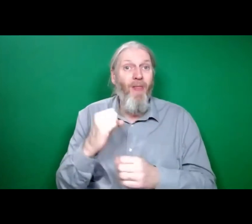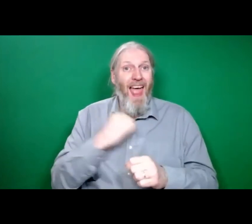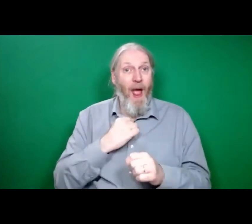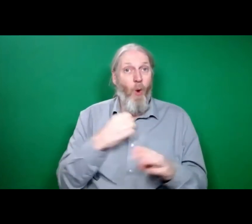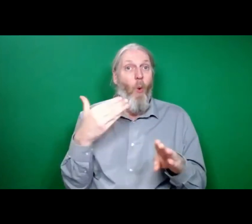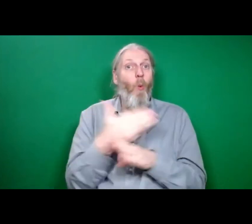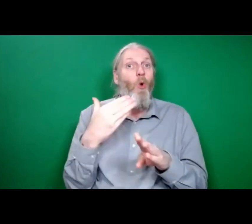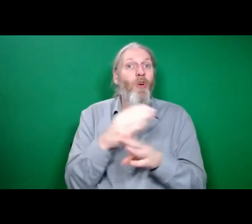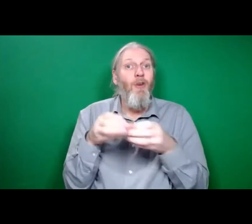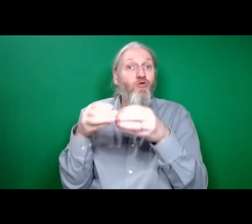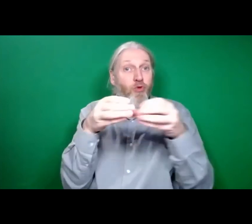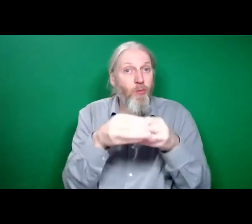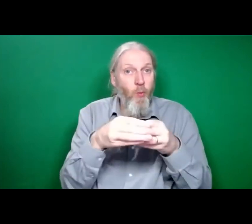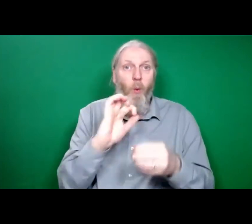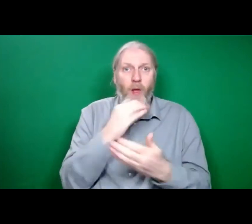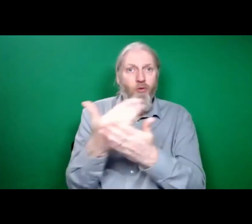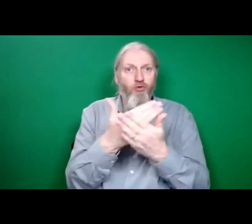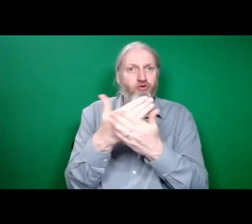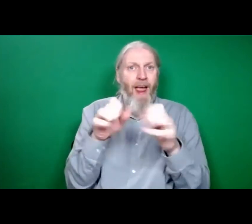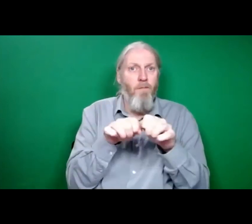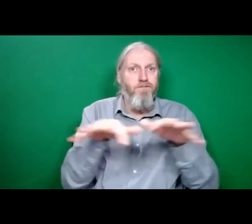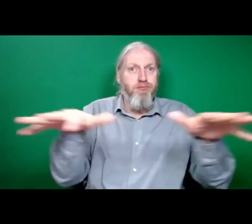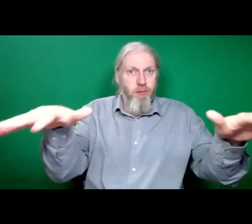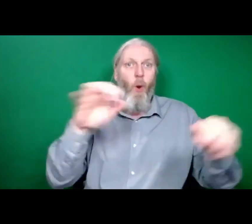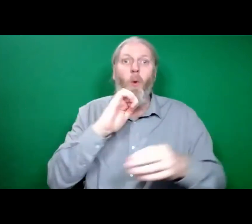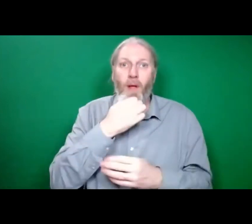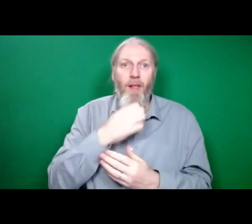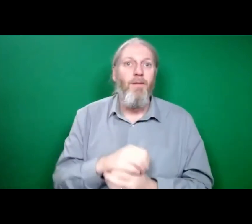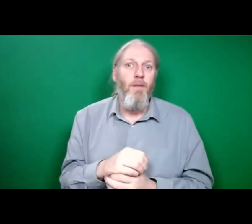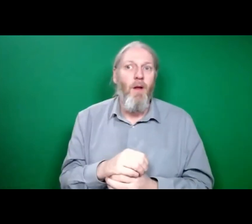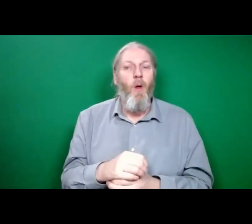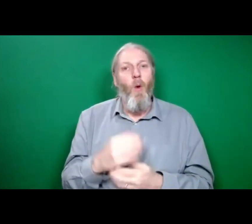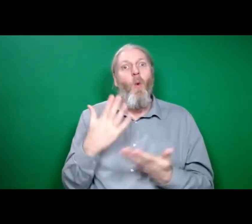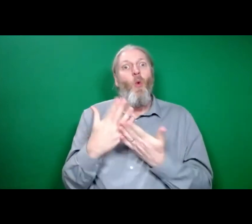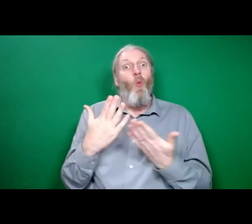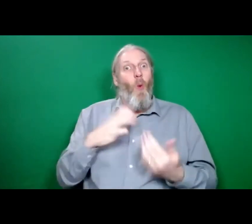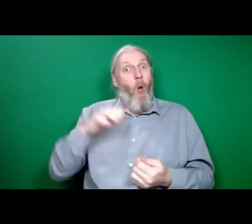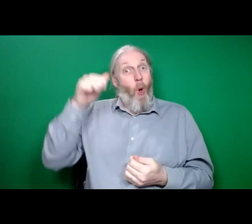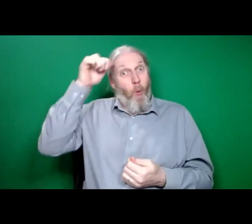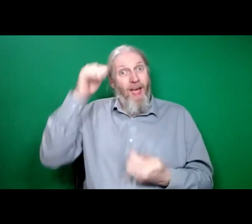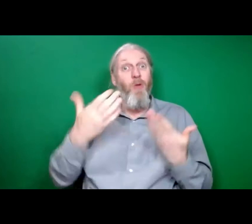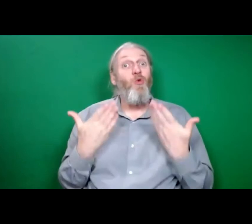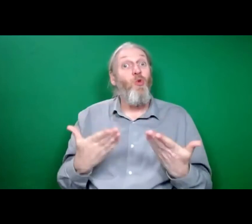and somebody else has mentioned Sainsbury's in Clacton. I'm wondering, Holly, if you can frame that and